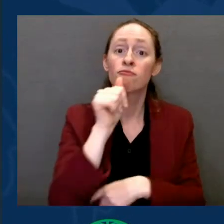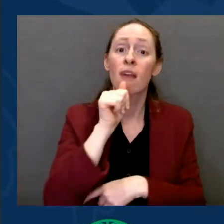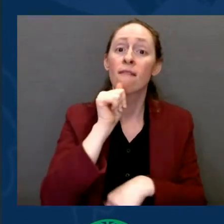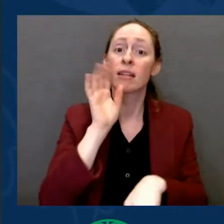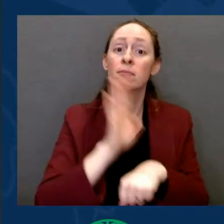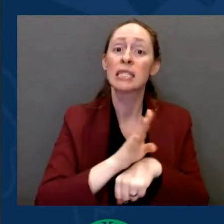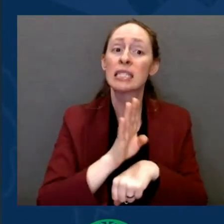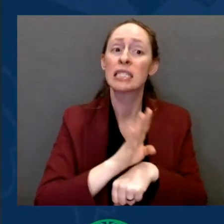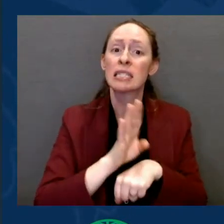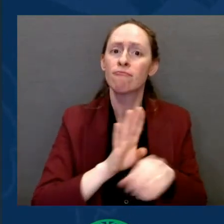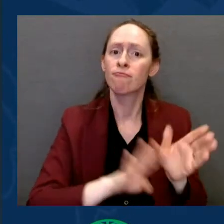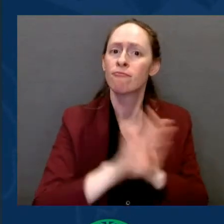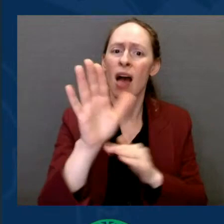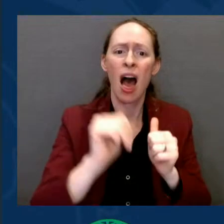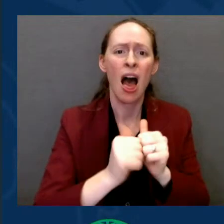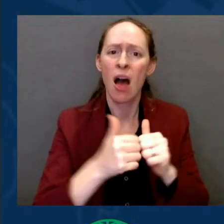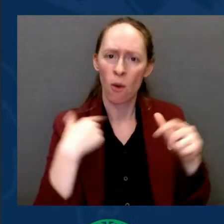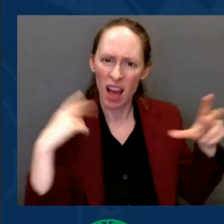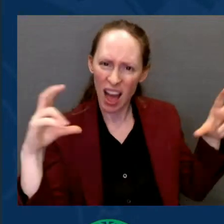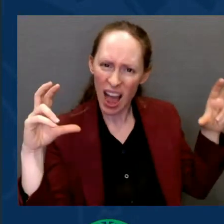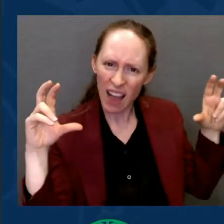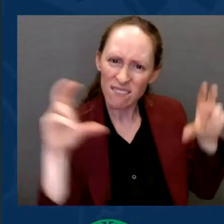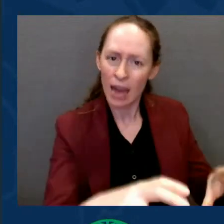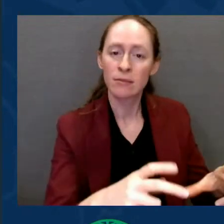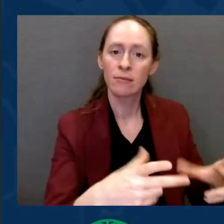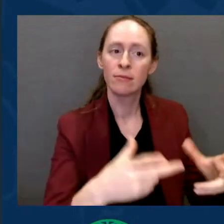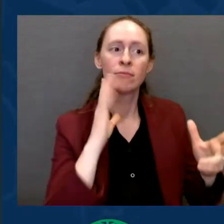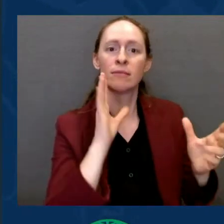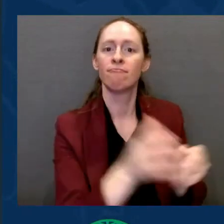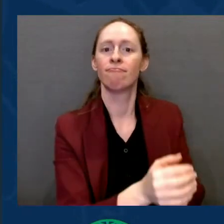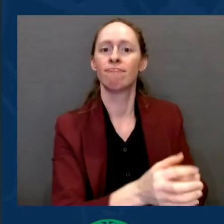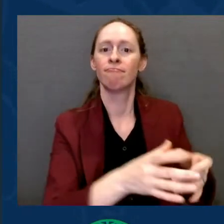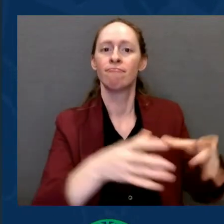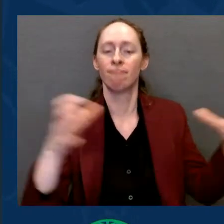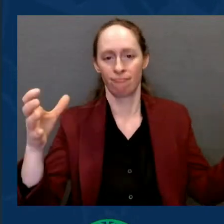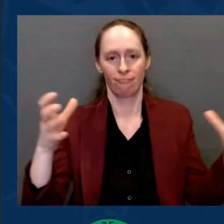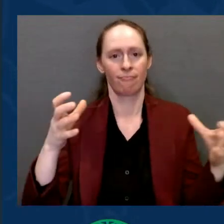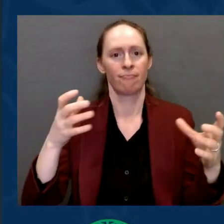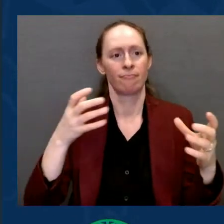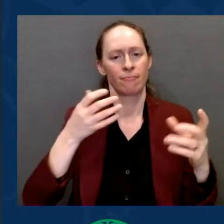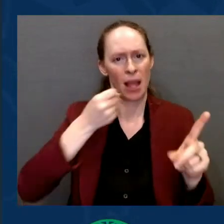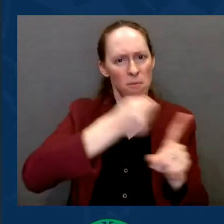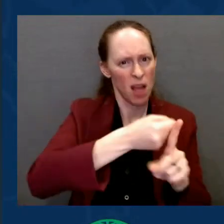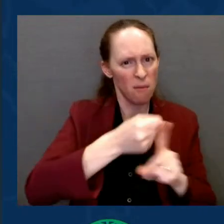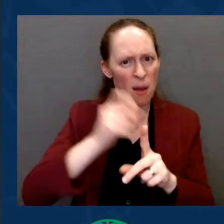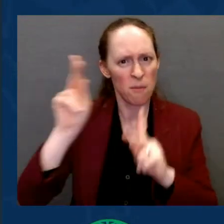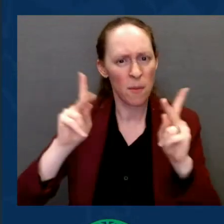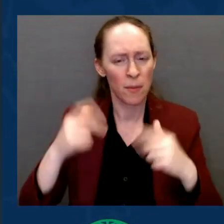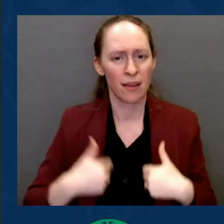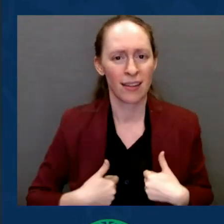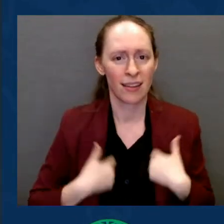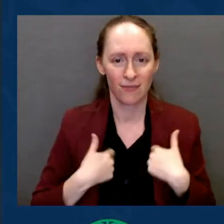a new strategic partnership with the African Union. We're teaming up to create a more resilient food system,